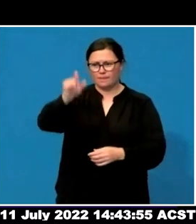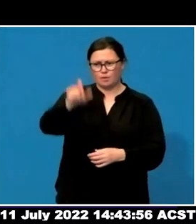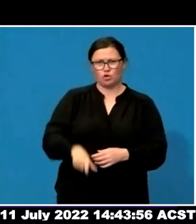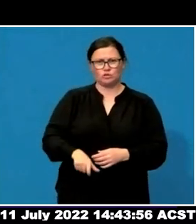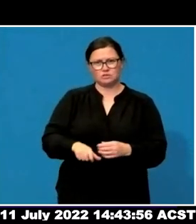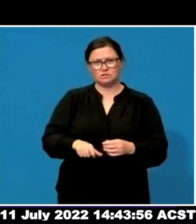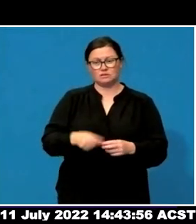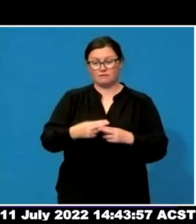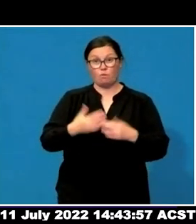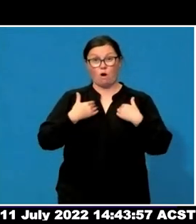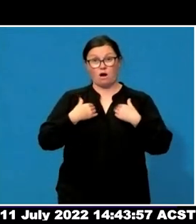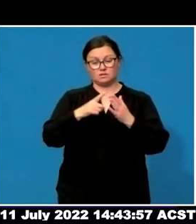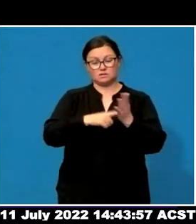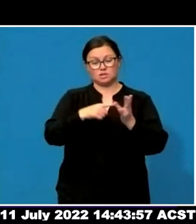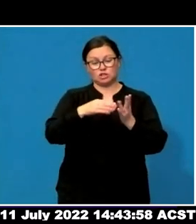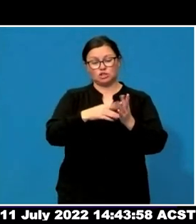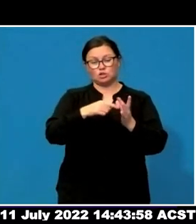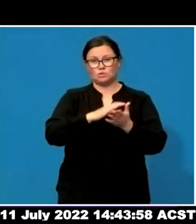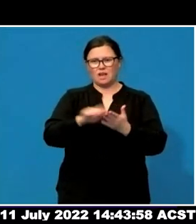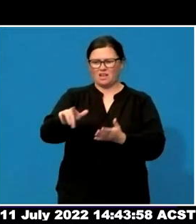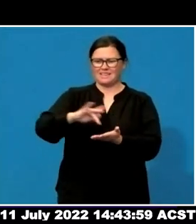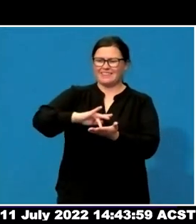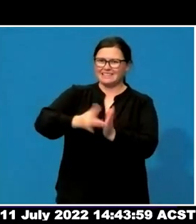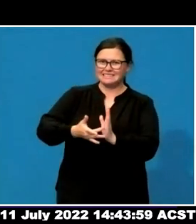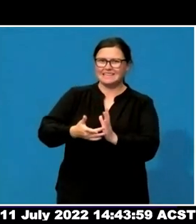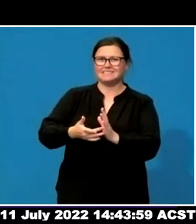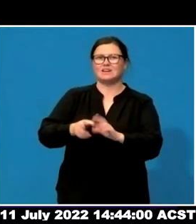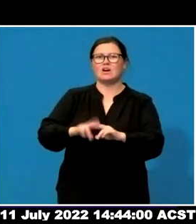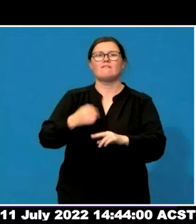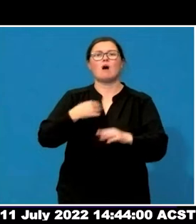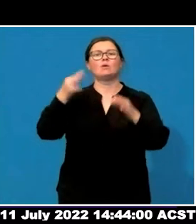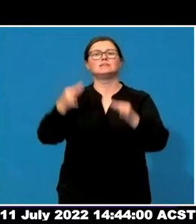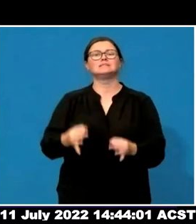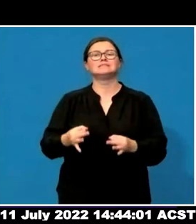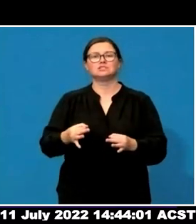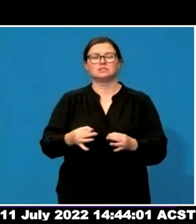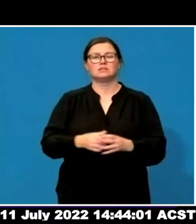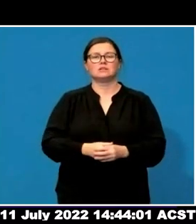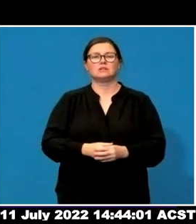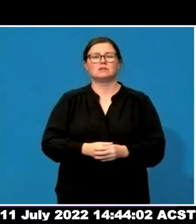And yet the wider view is that the next stage is that has to be in the